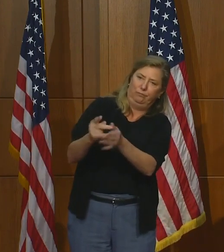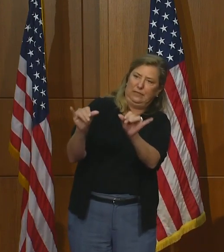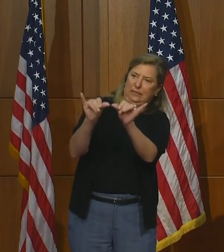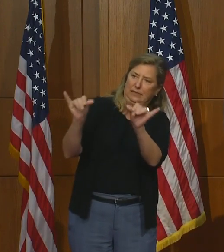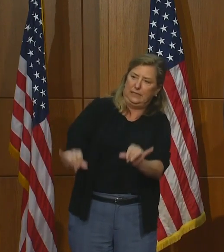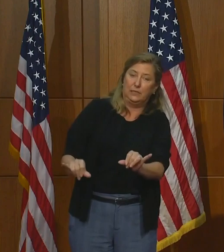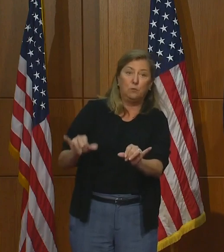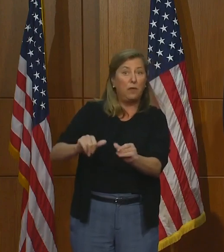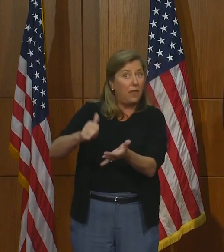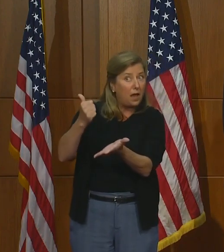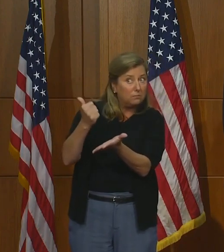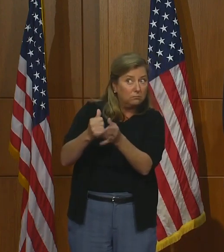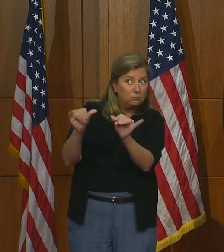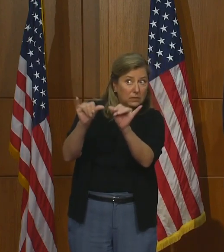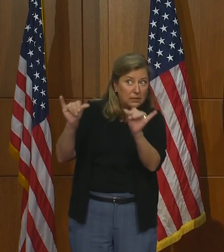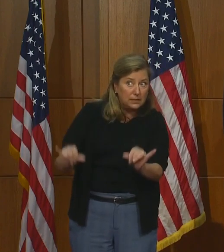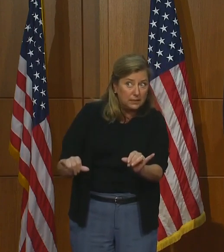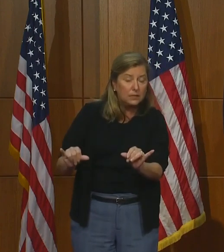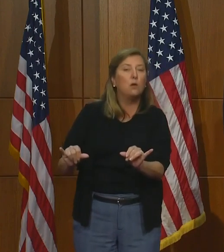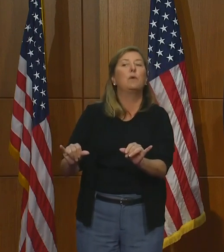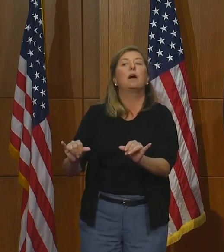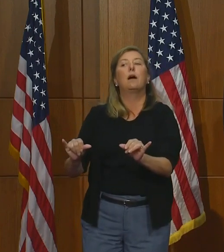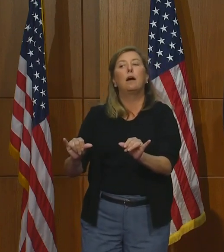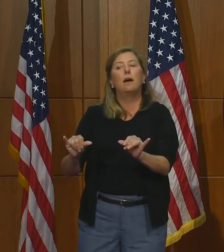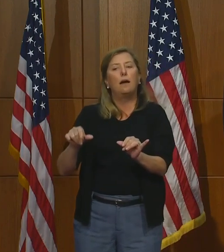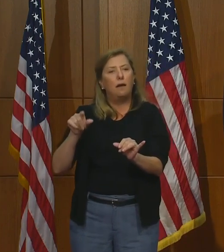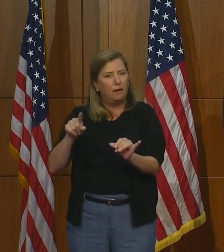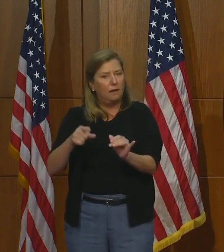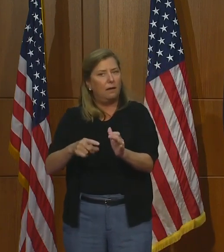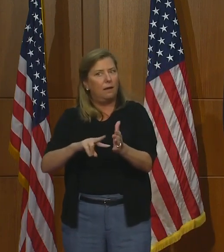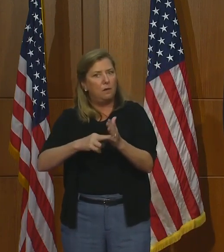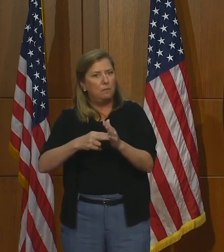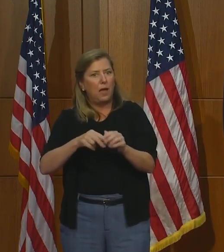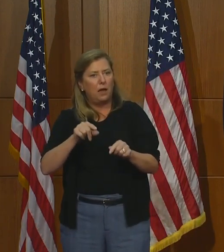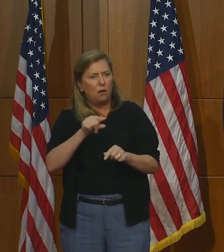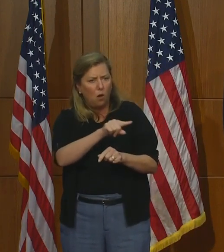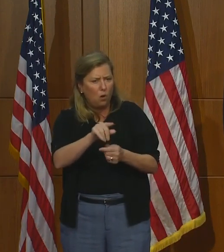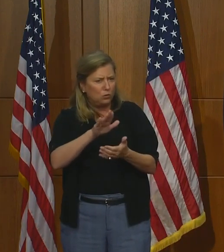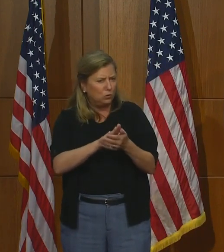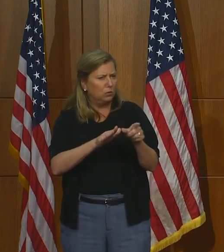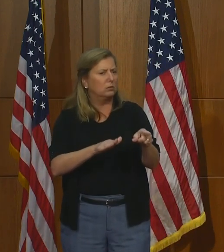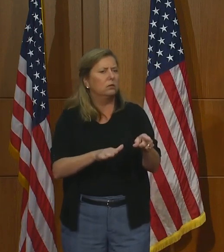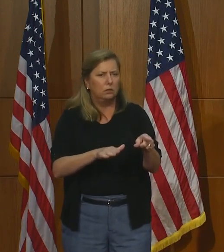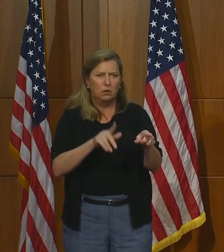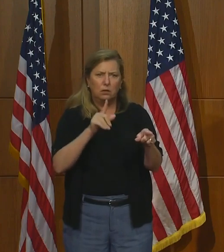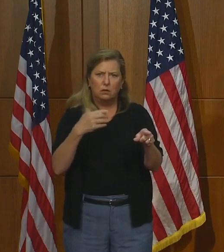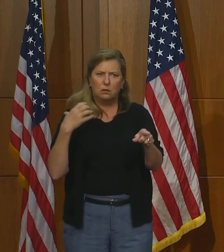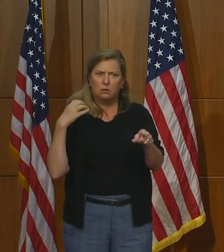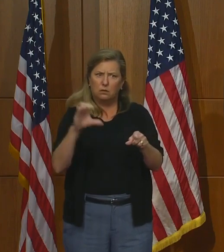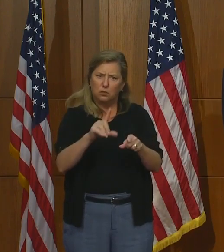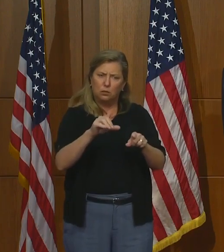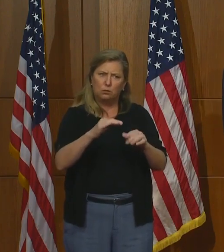ACCREDITATION SYSTEM. AND AS PART OF THAT ACCREDITATION SYSTEM FOR THE FIRST TIME THEY